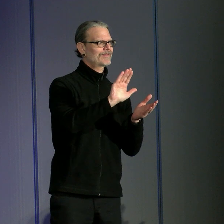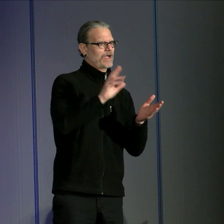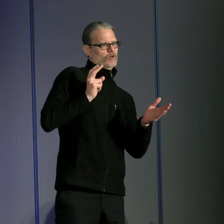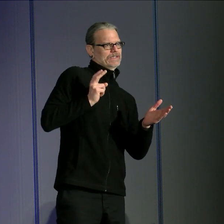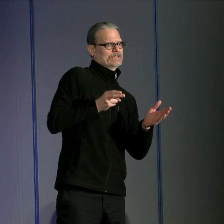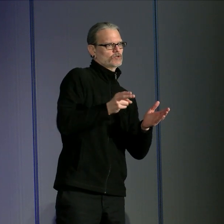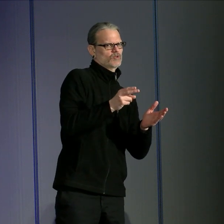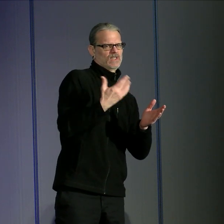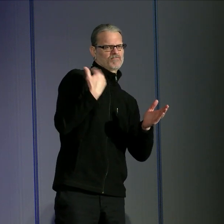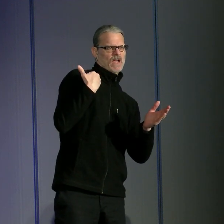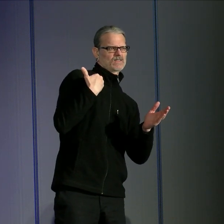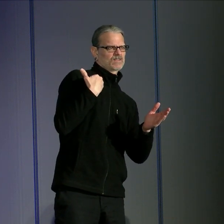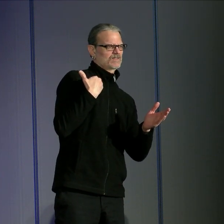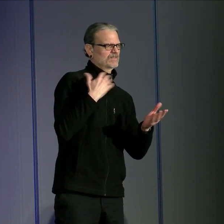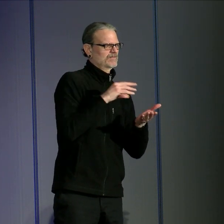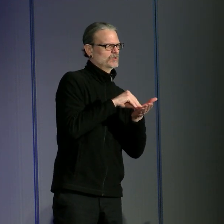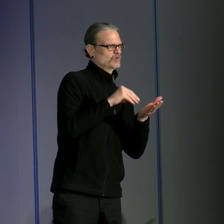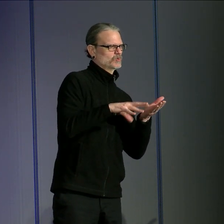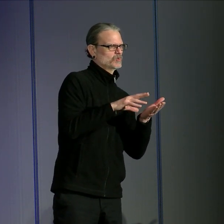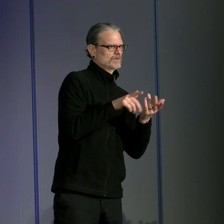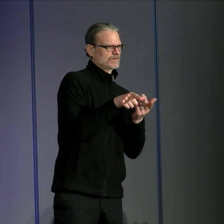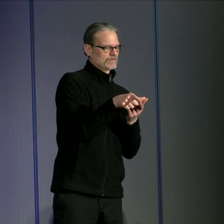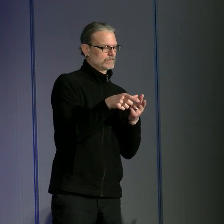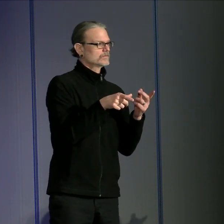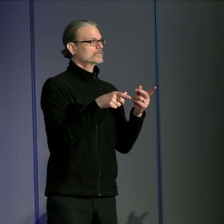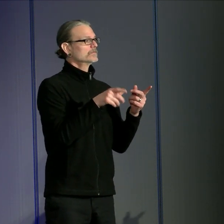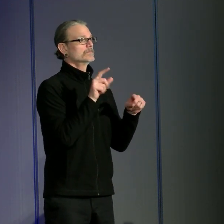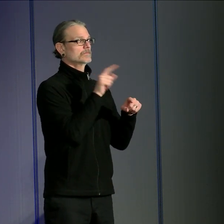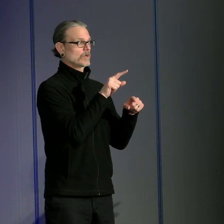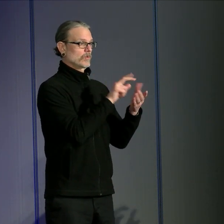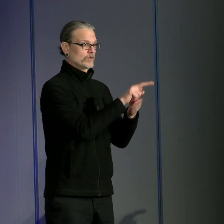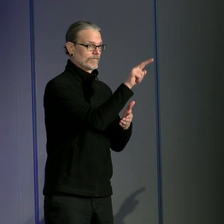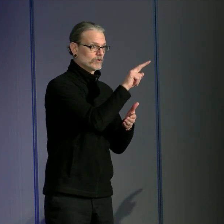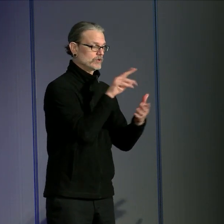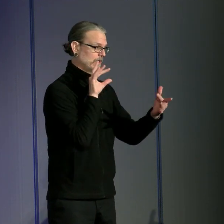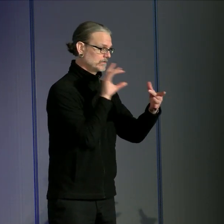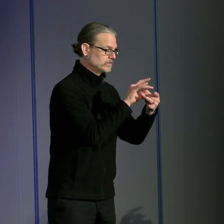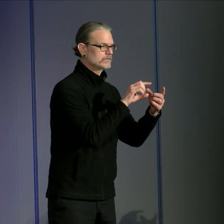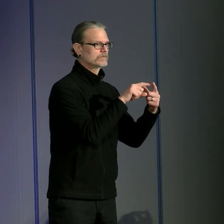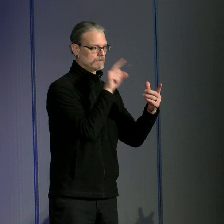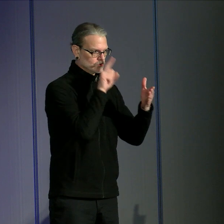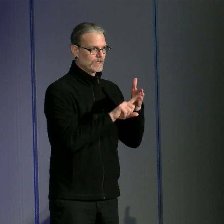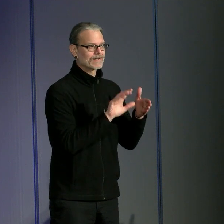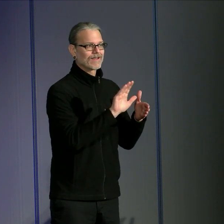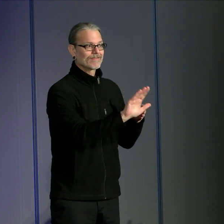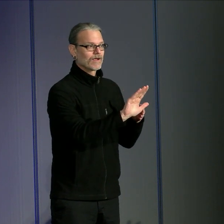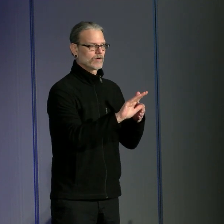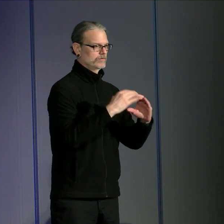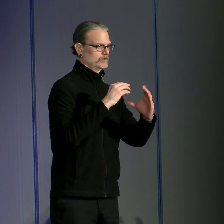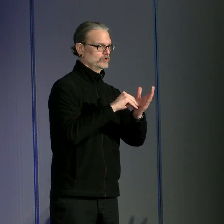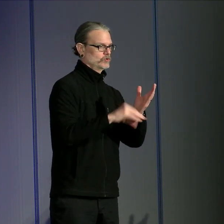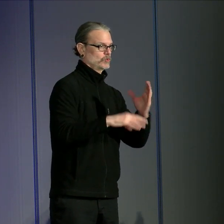So they would log into the University portal, go check their email, go check their assessments and so on.